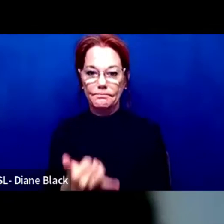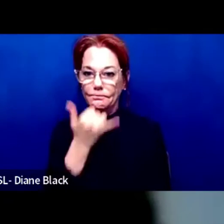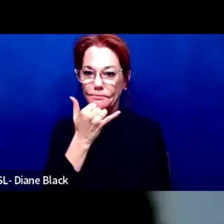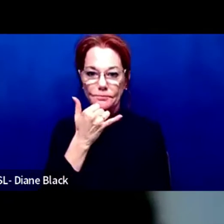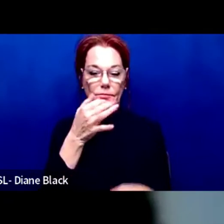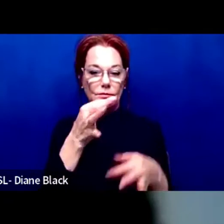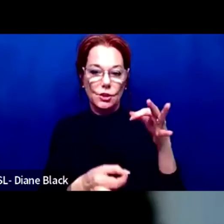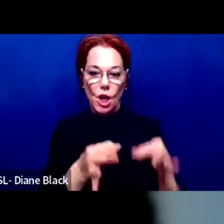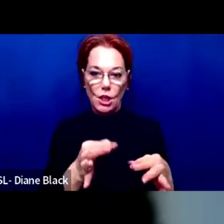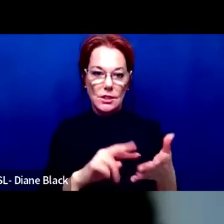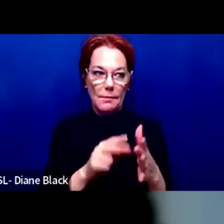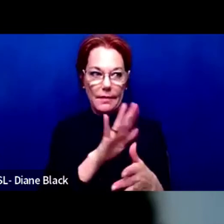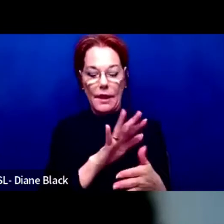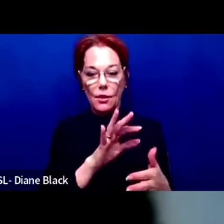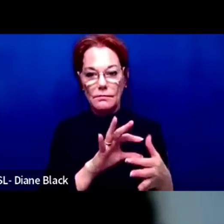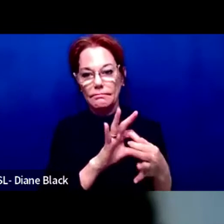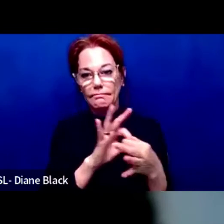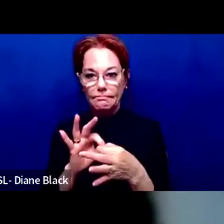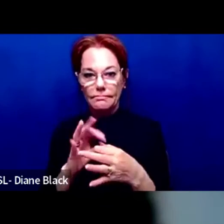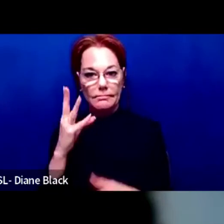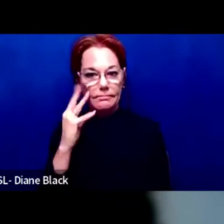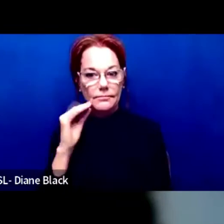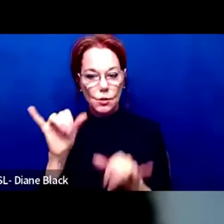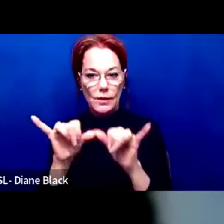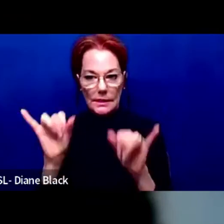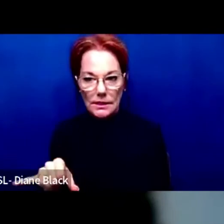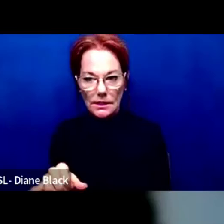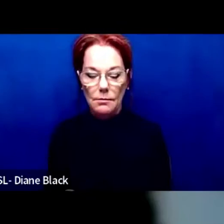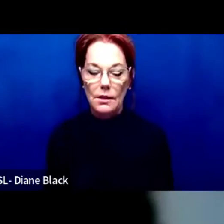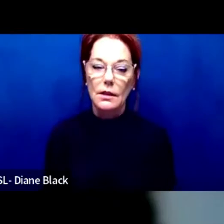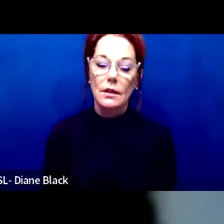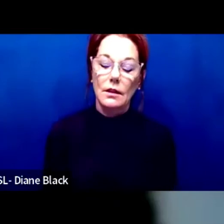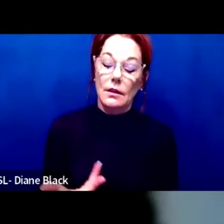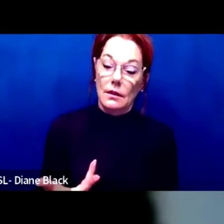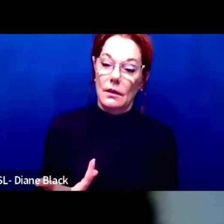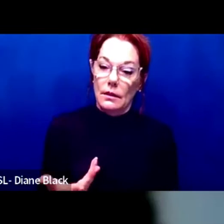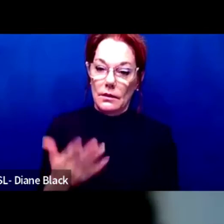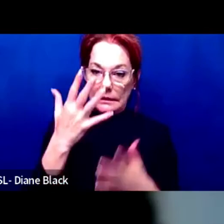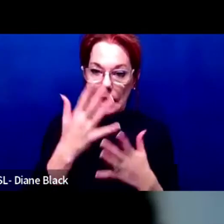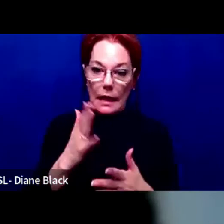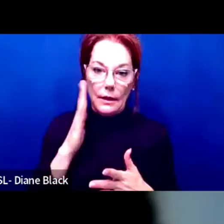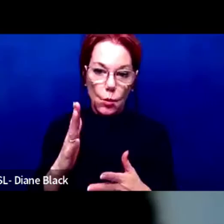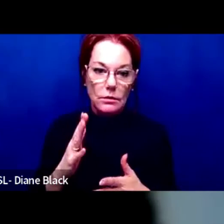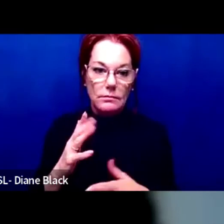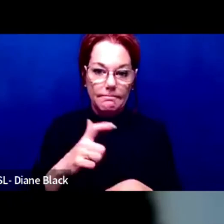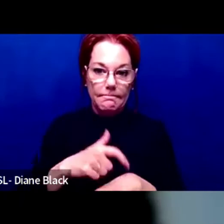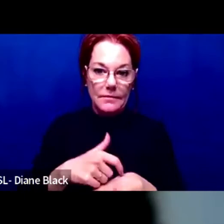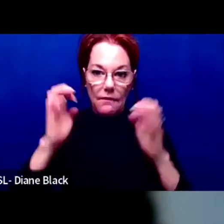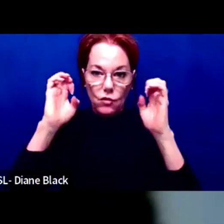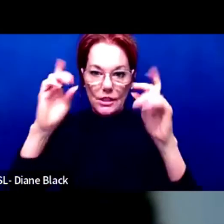connection to the system. It's just something that I think will take a while for education to catch up, and for people to be